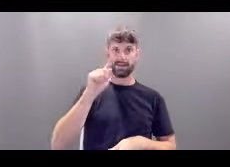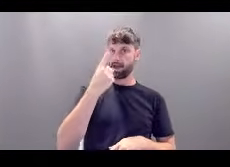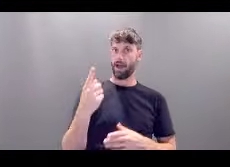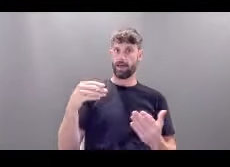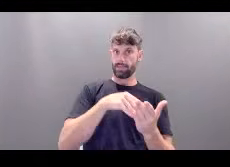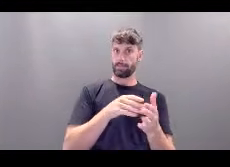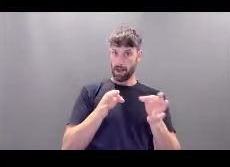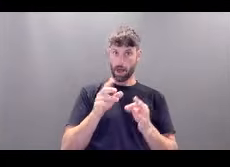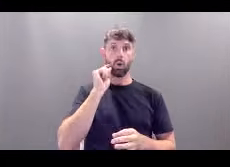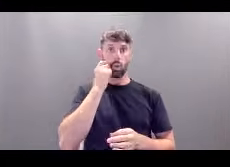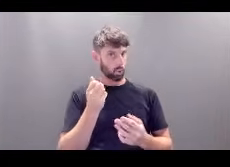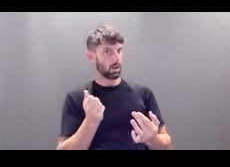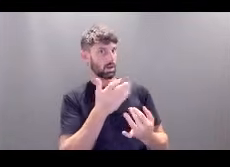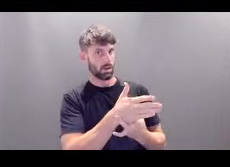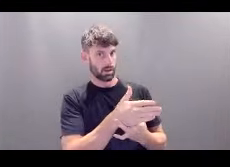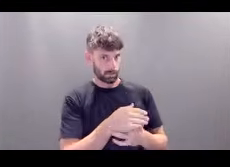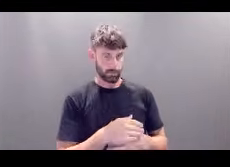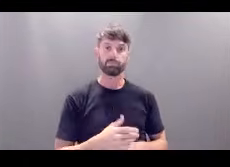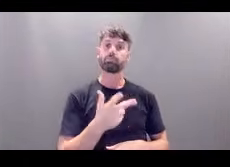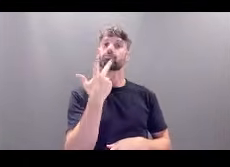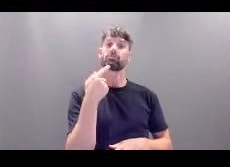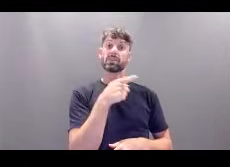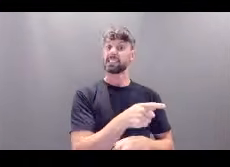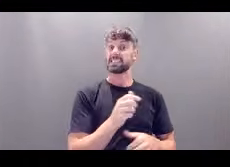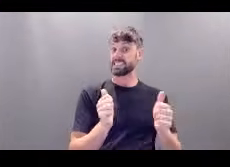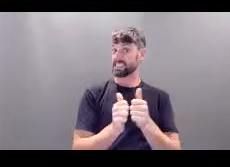If a participant doesn't agree with a decision, they can ask